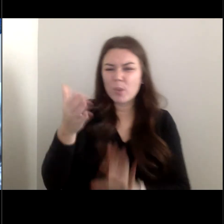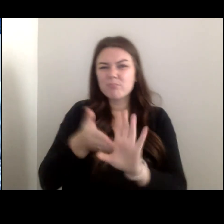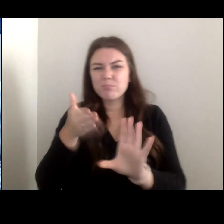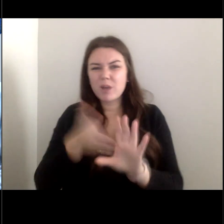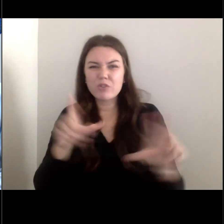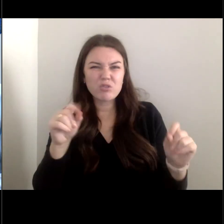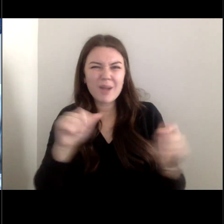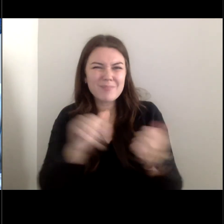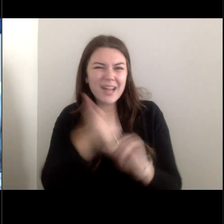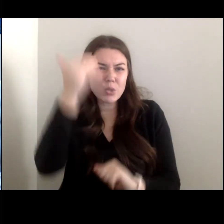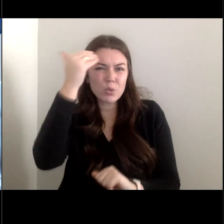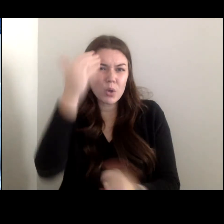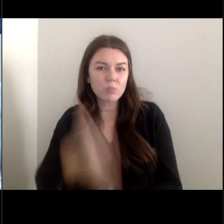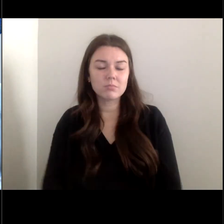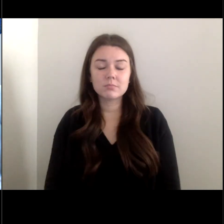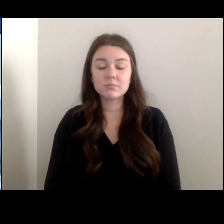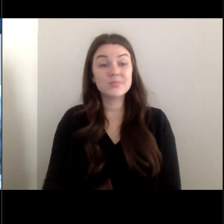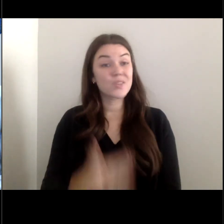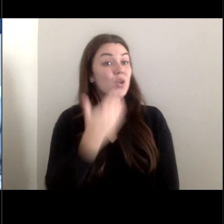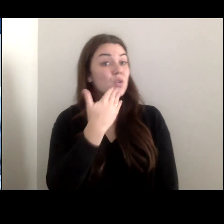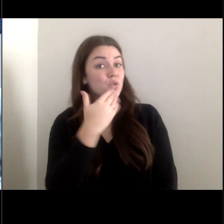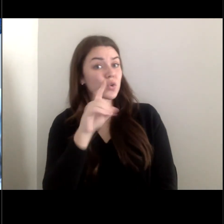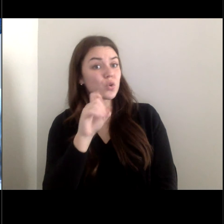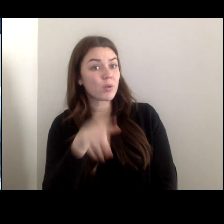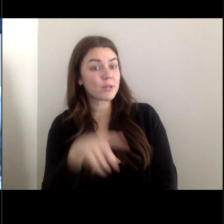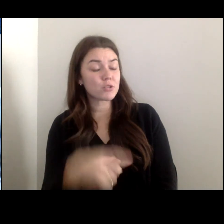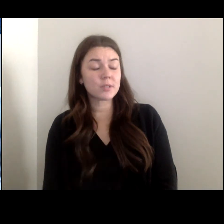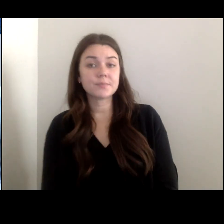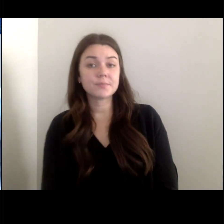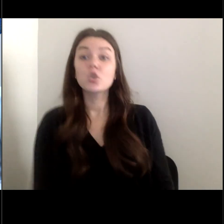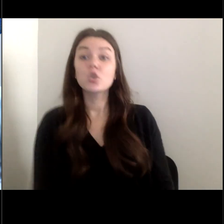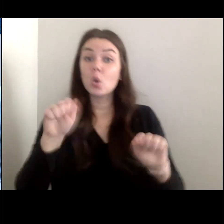That's a really good question. We can compare tagging methods.